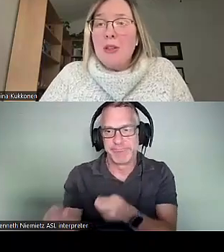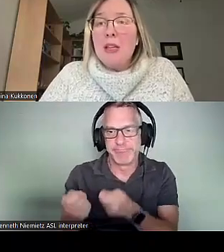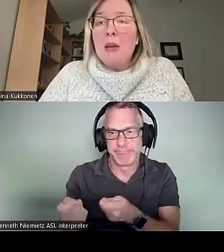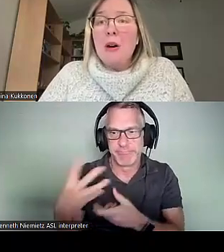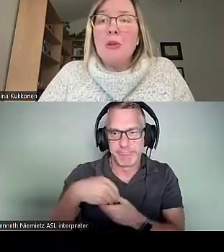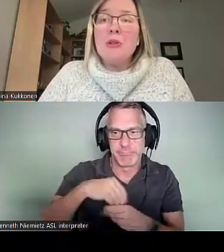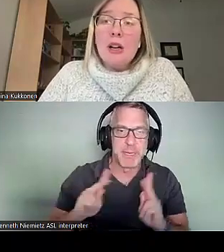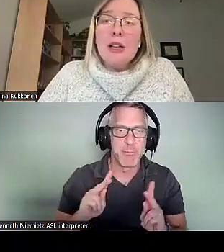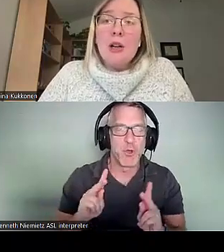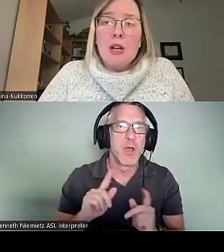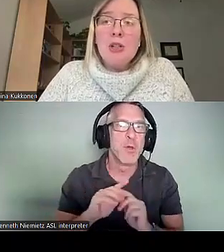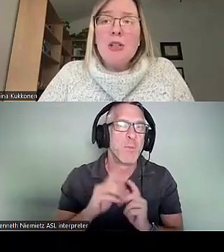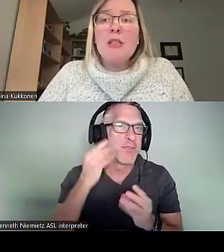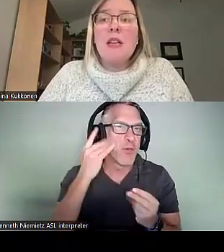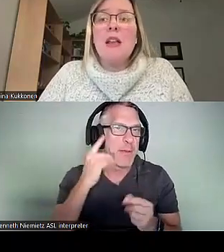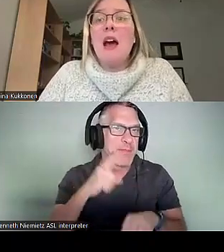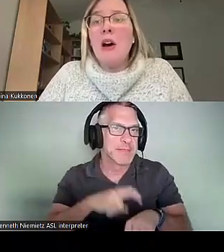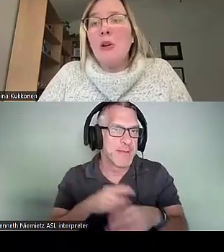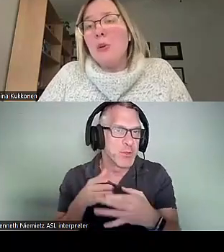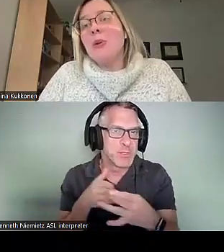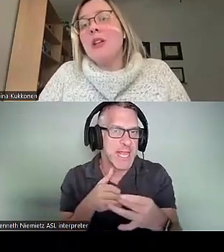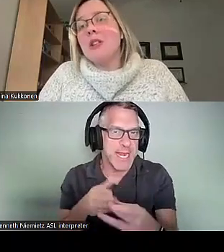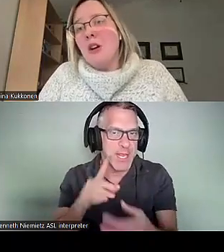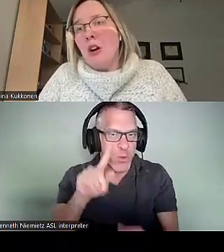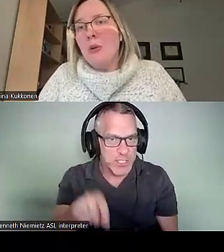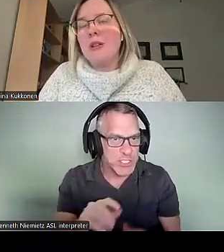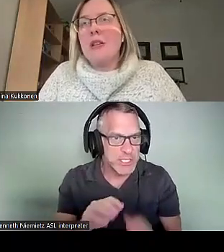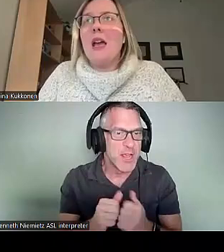thinking about those guiding questions and how they would relate to the artworks